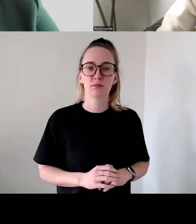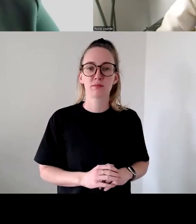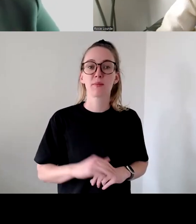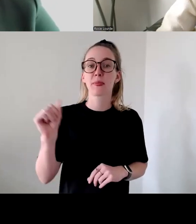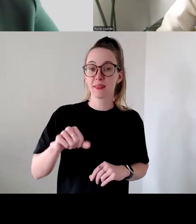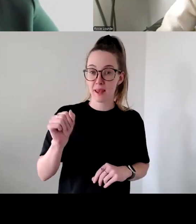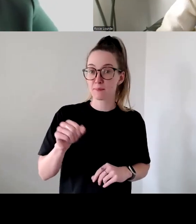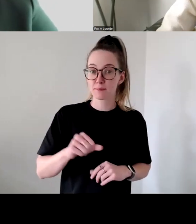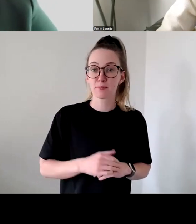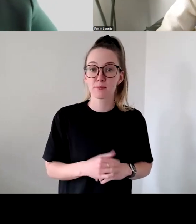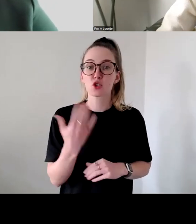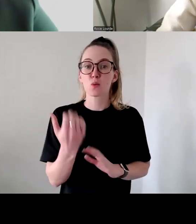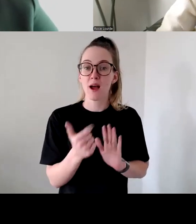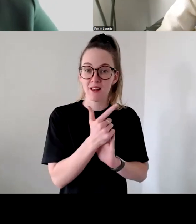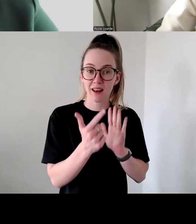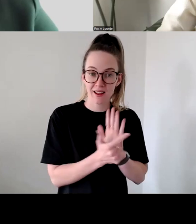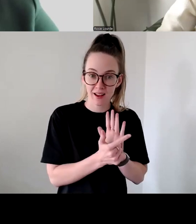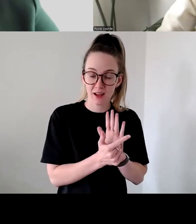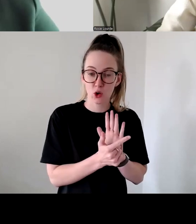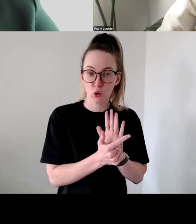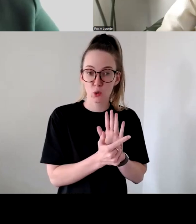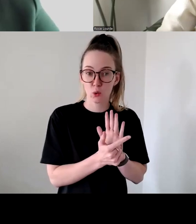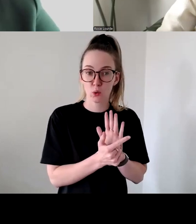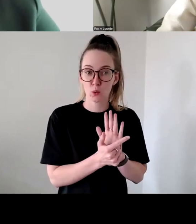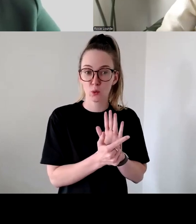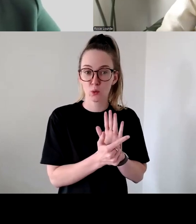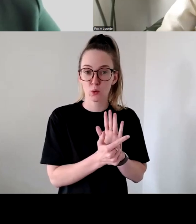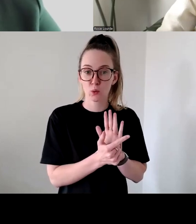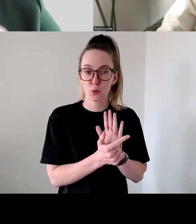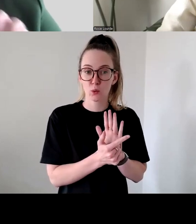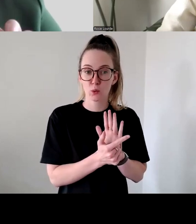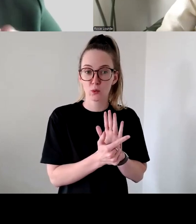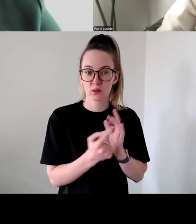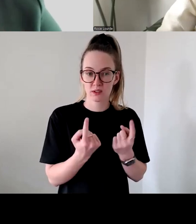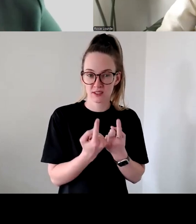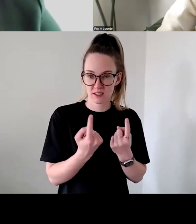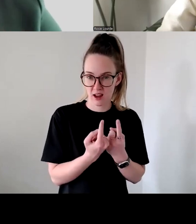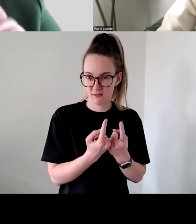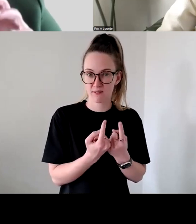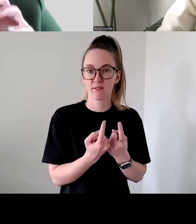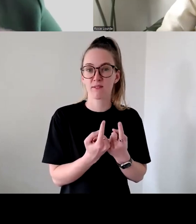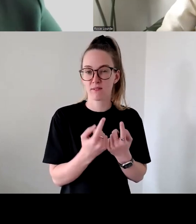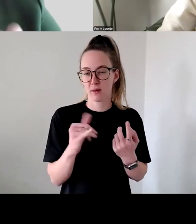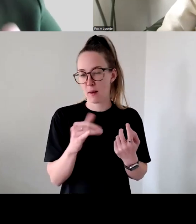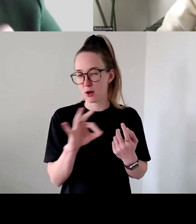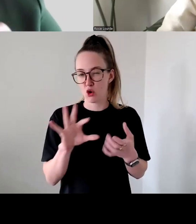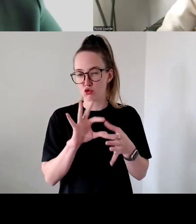stuff which does not really benefit anyone to think about, but when we do the Respect